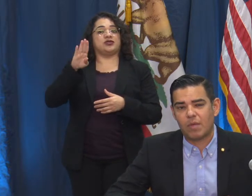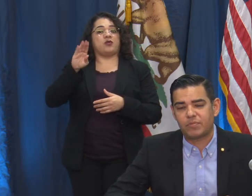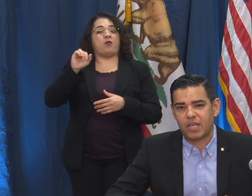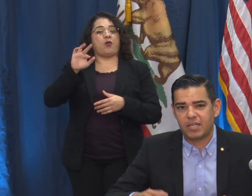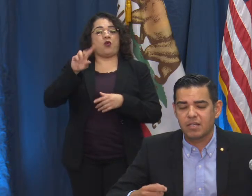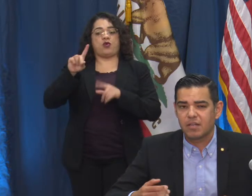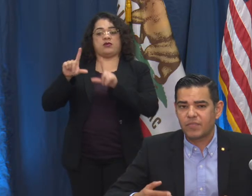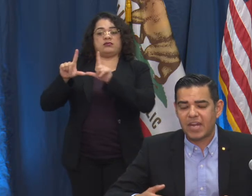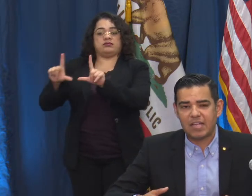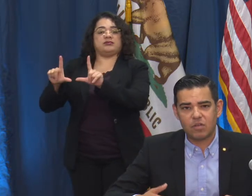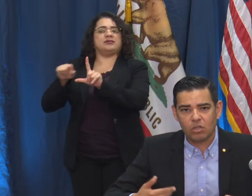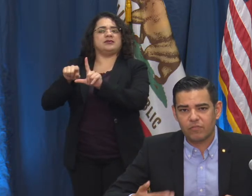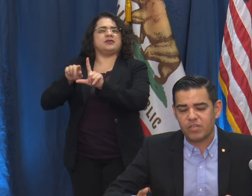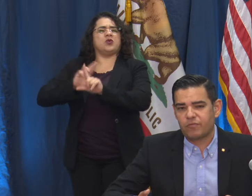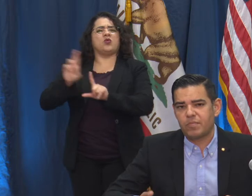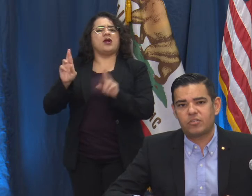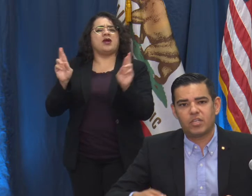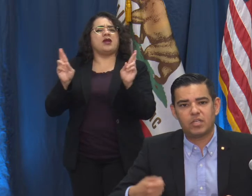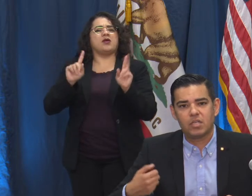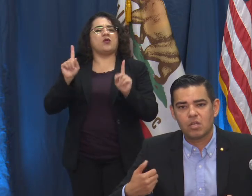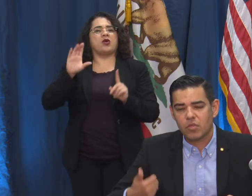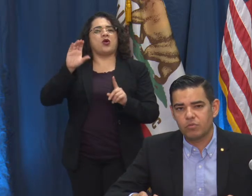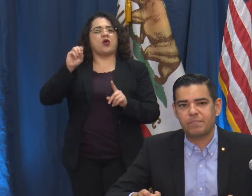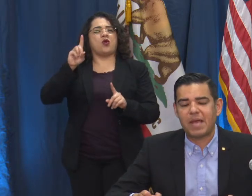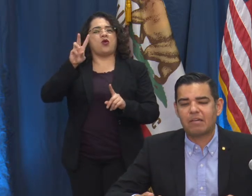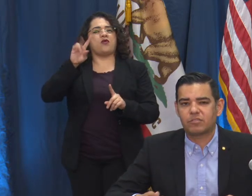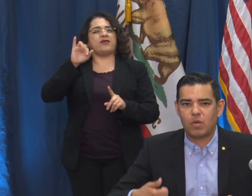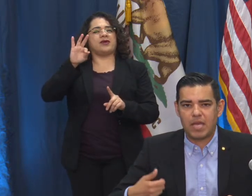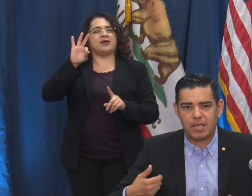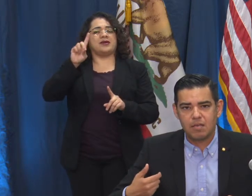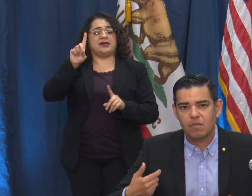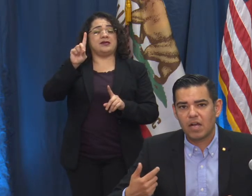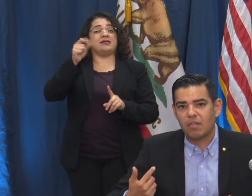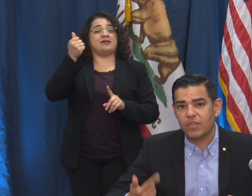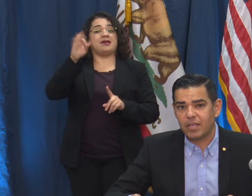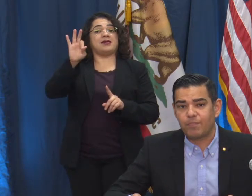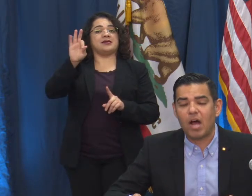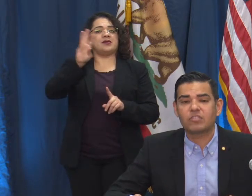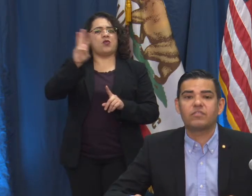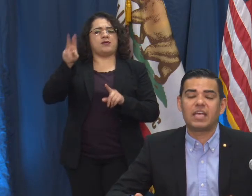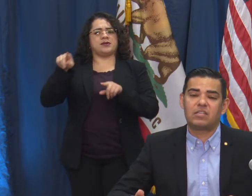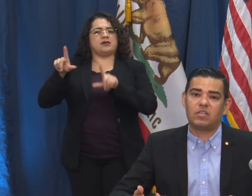website that has all of the information, those that passed away, the positive cases,